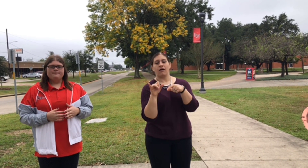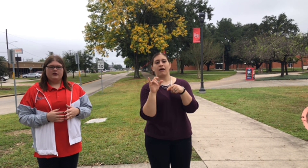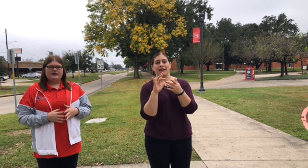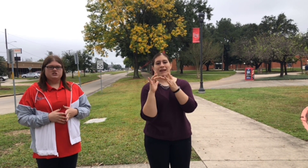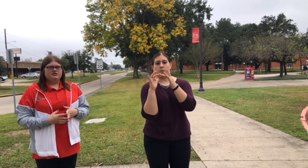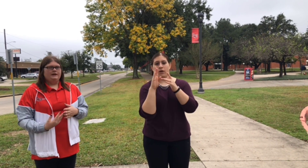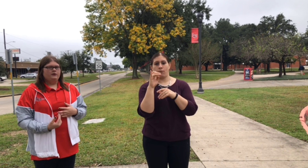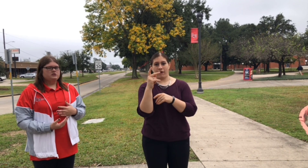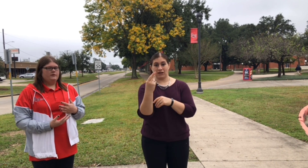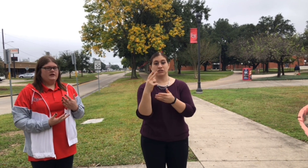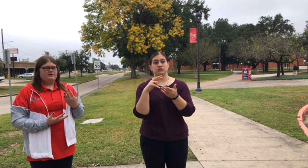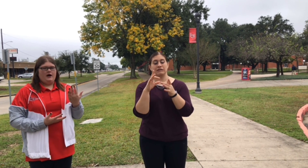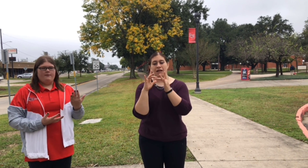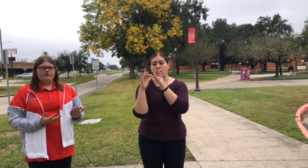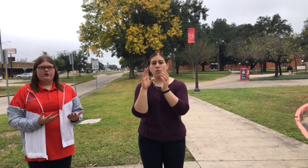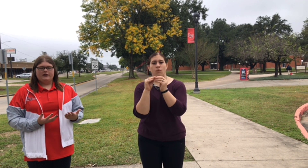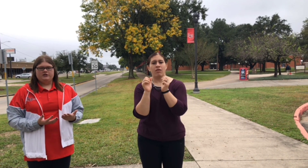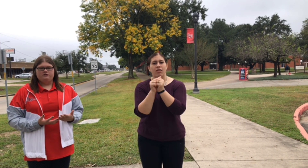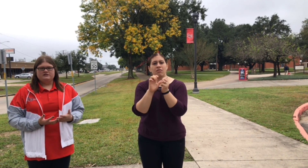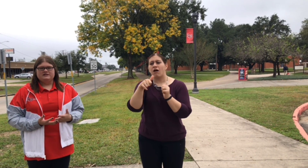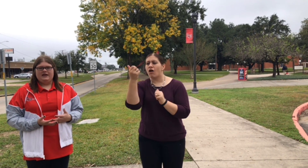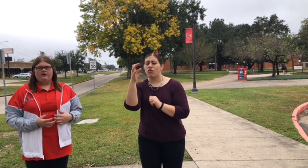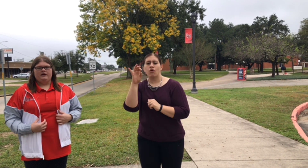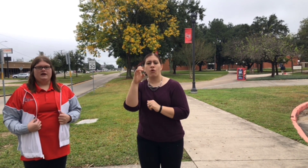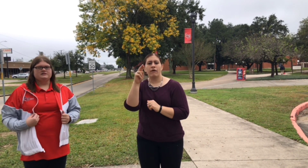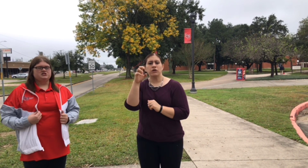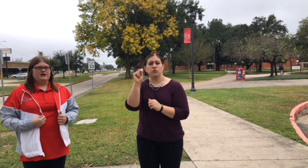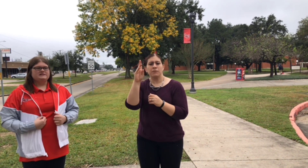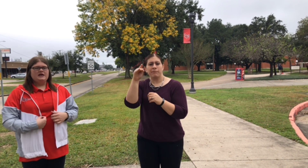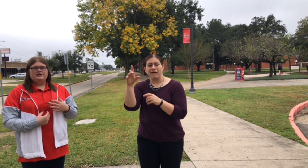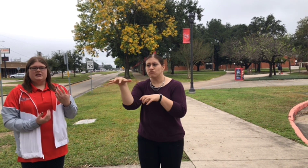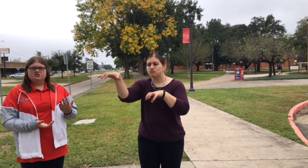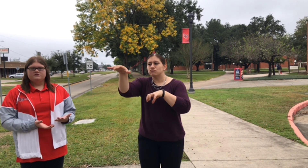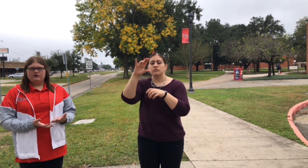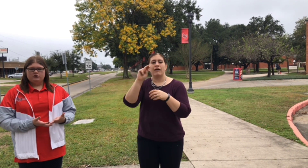branch and that works with other credit unions in the area such as Neches Federal